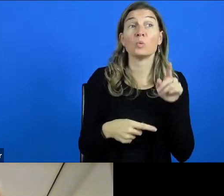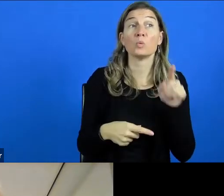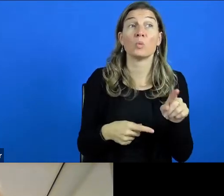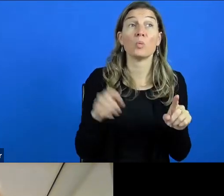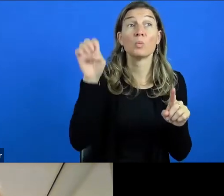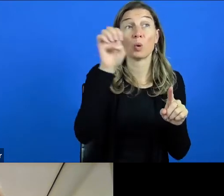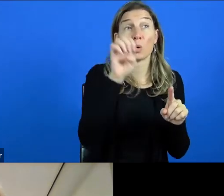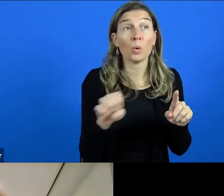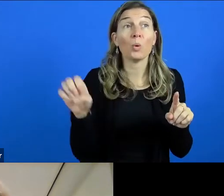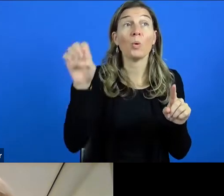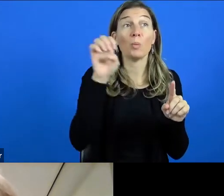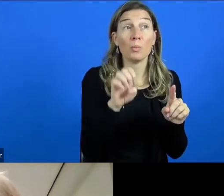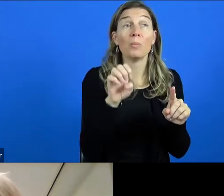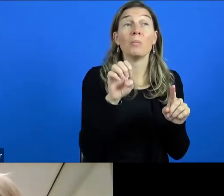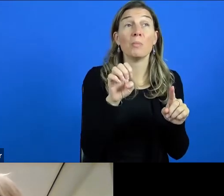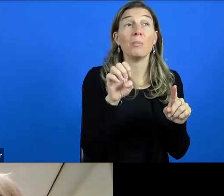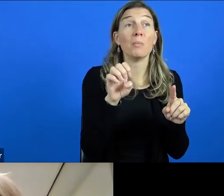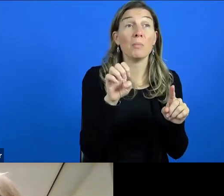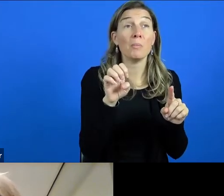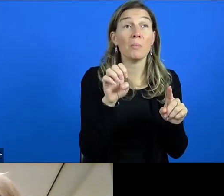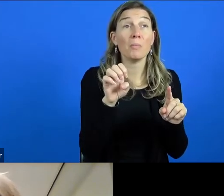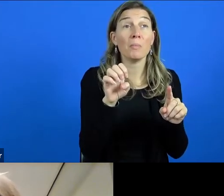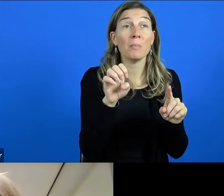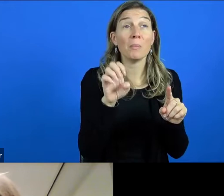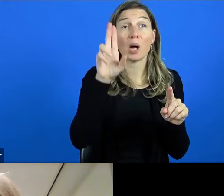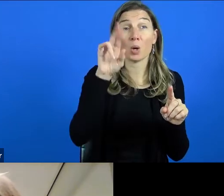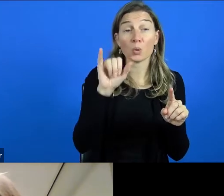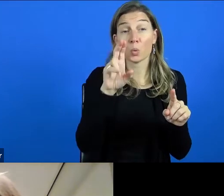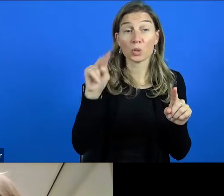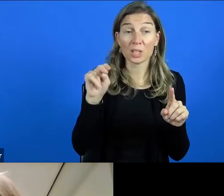they required them to go to Japan where the life is extremely expensive,